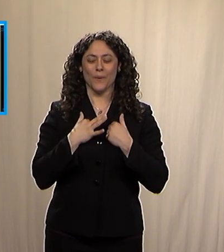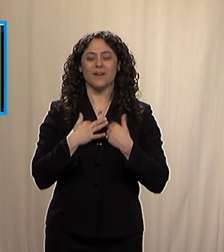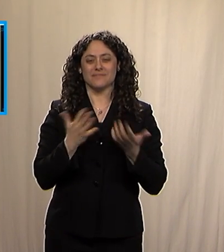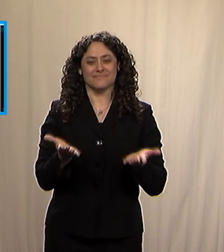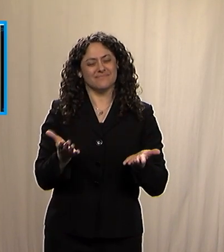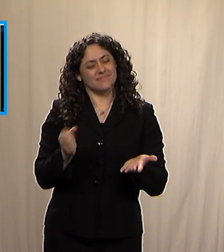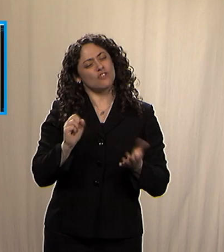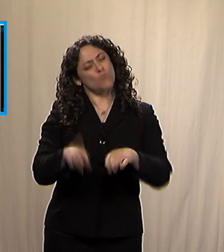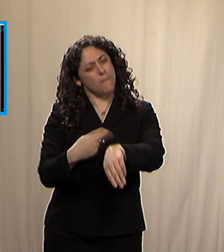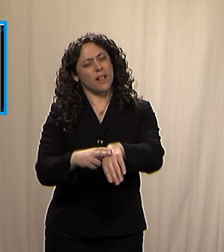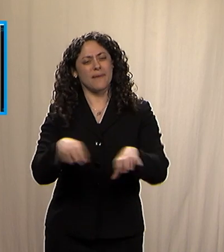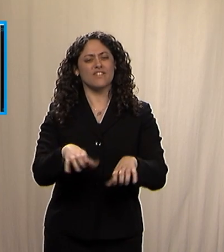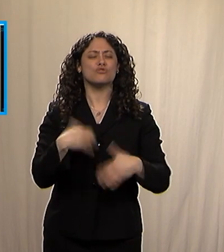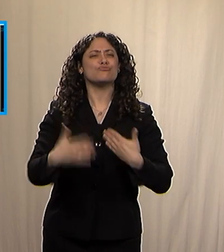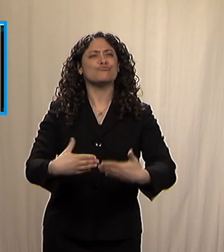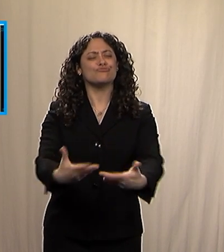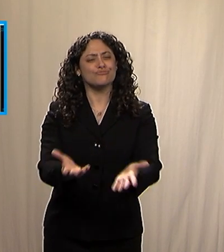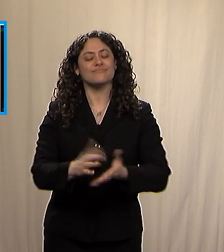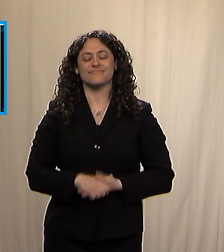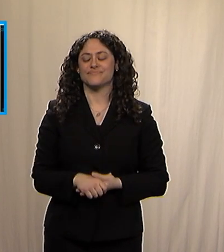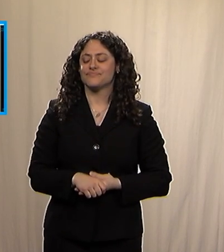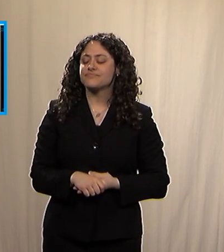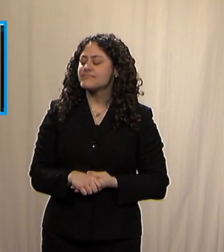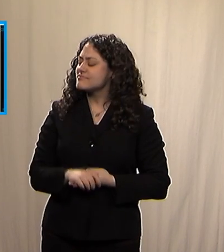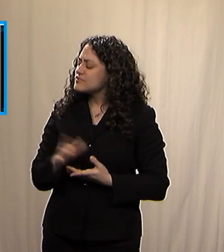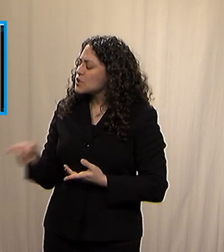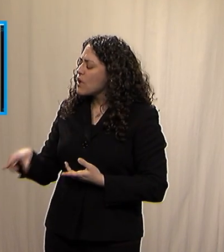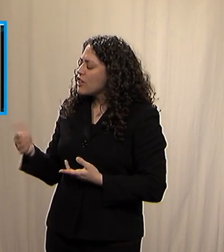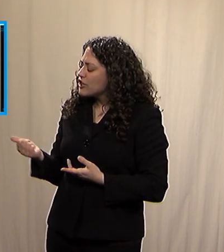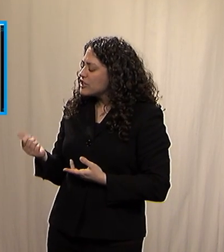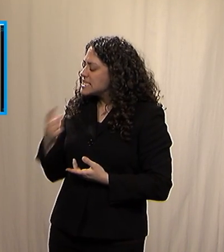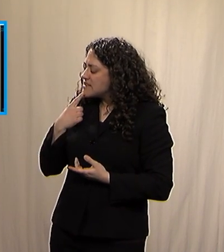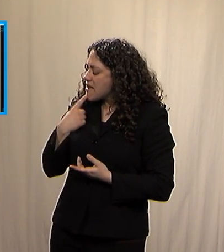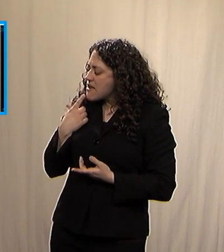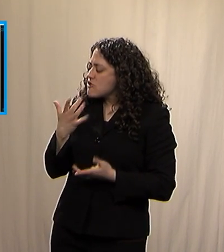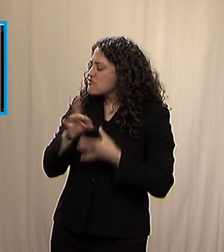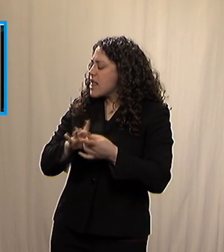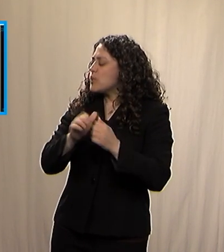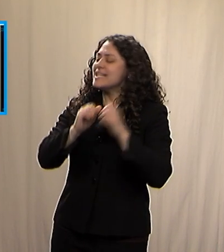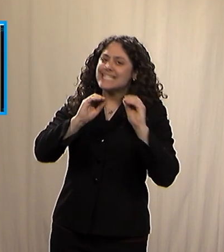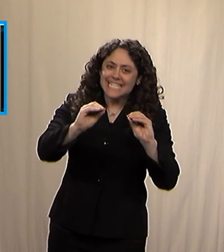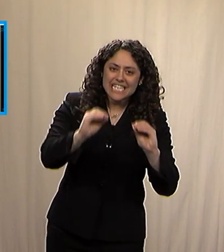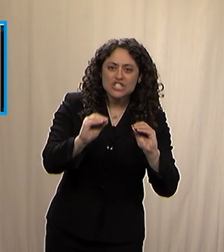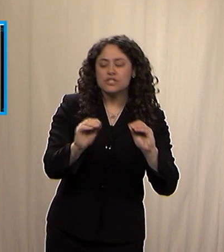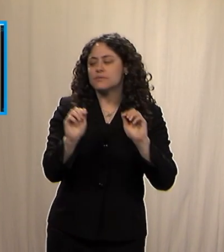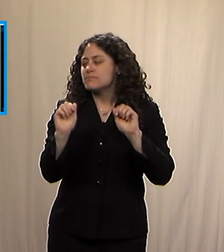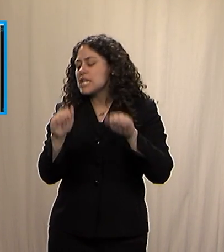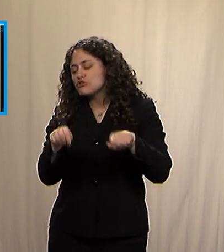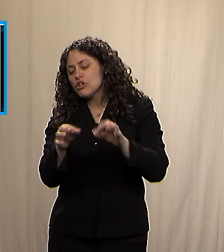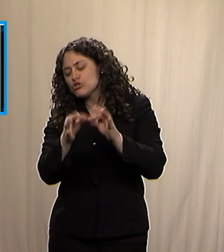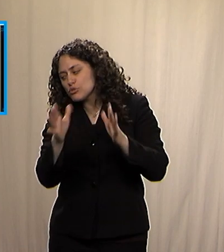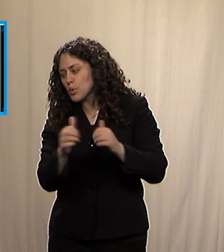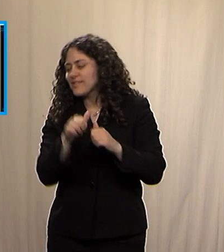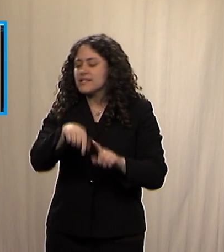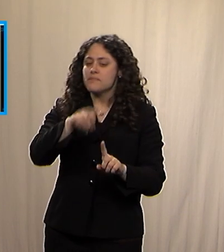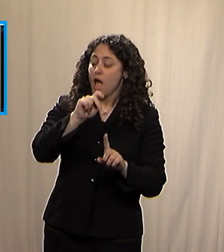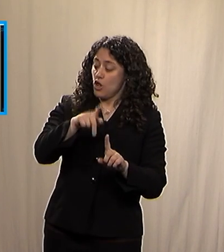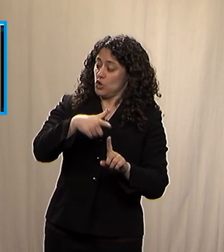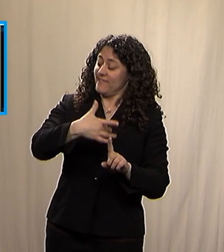Someone said in relation to the idea of teaching potential interpreters with this model, you feel there's a way to teach students to increase